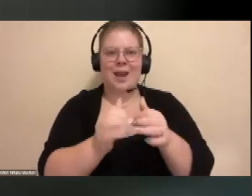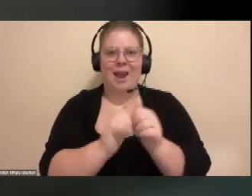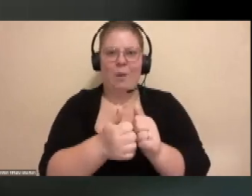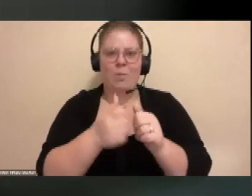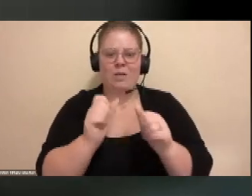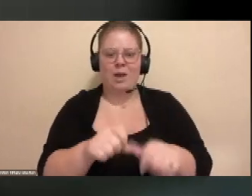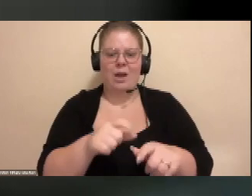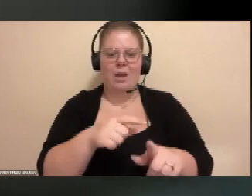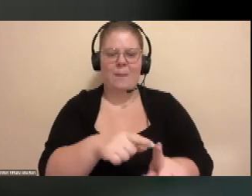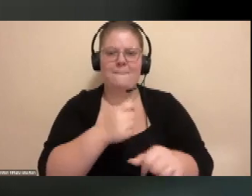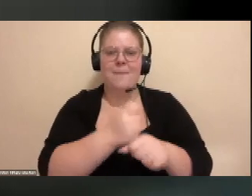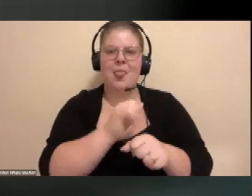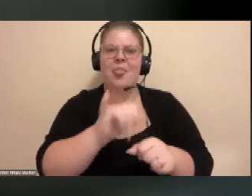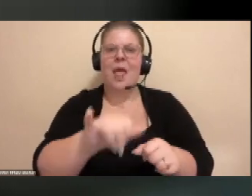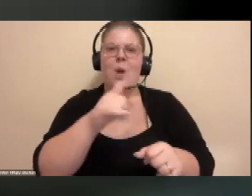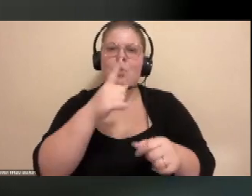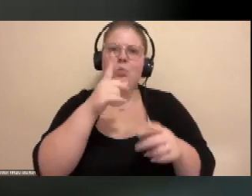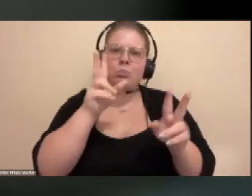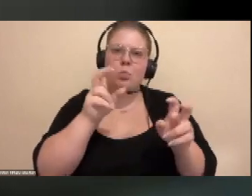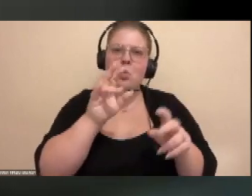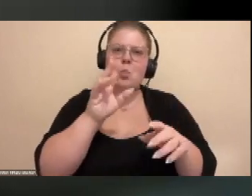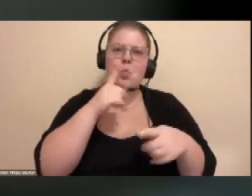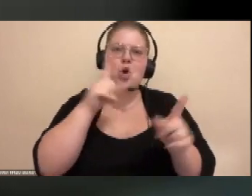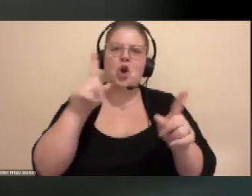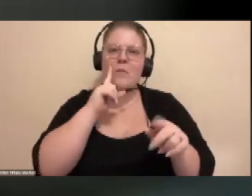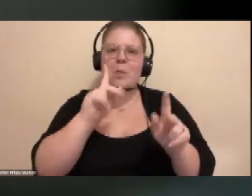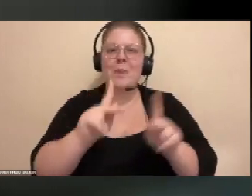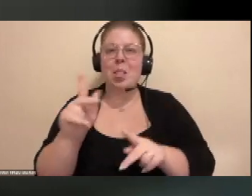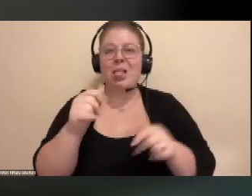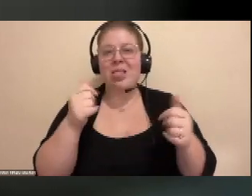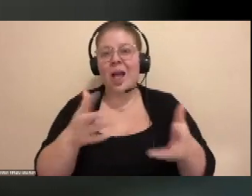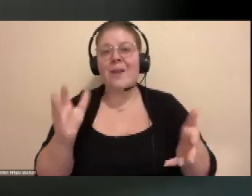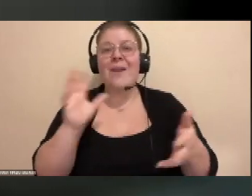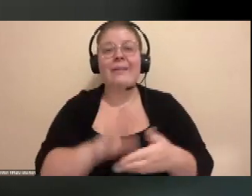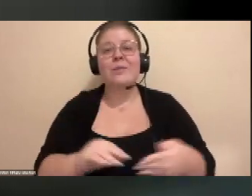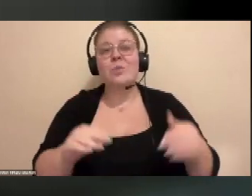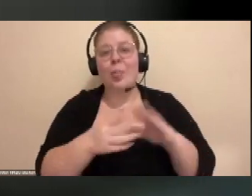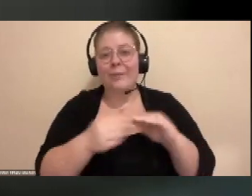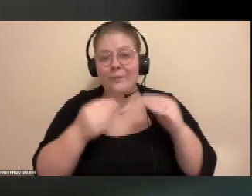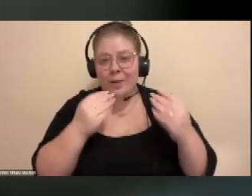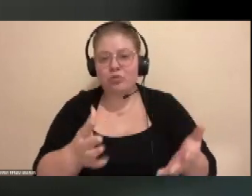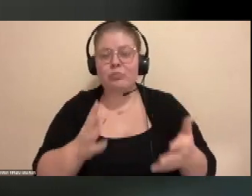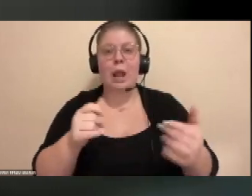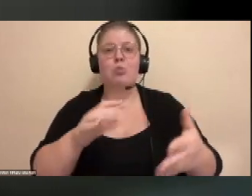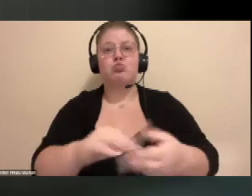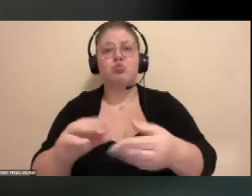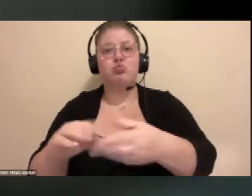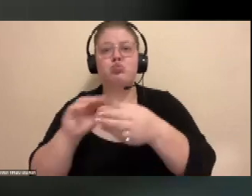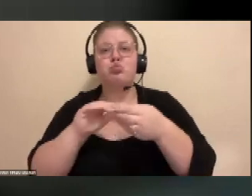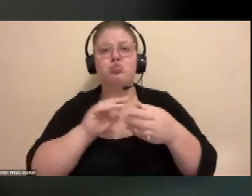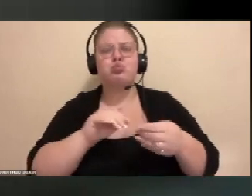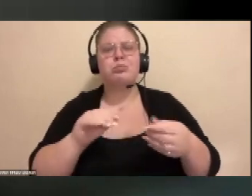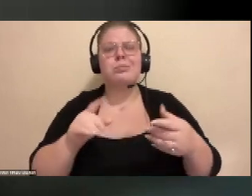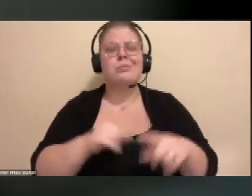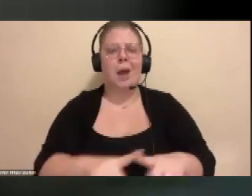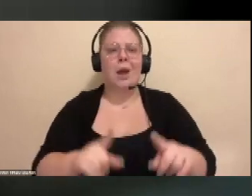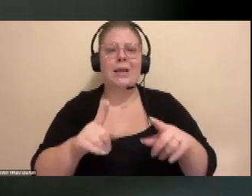We have a lot of anecdotal information, a lot of stories, and there's big pushes in states to move in that direction.